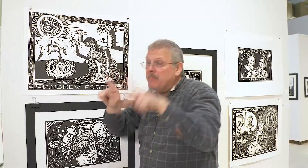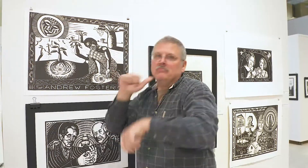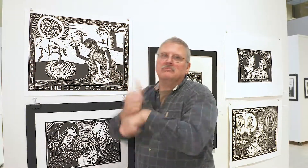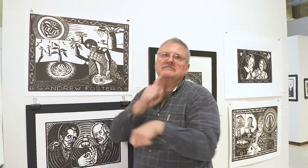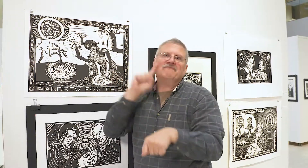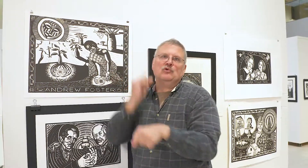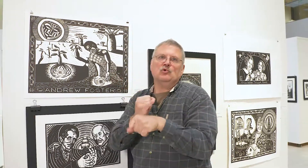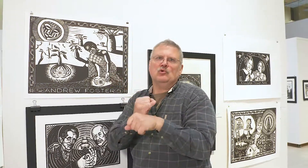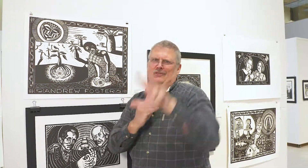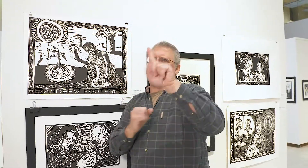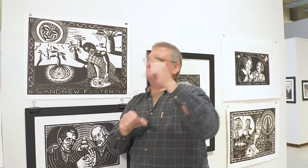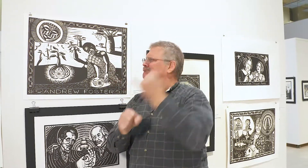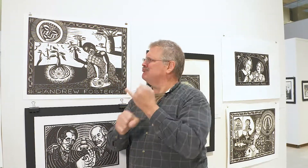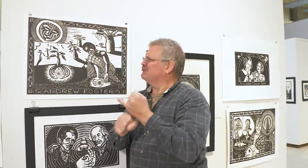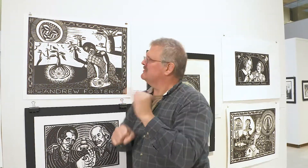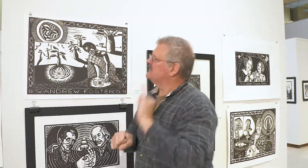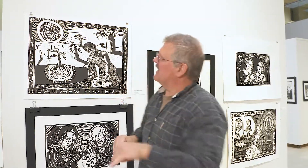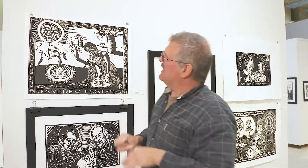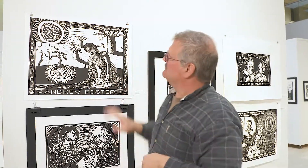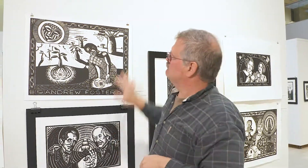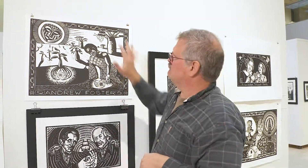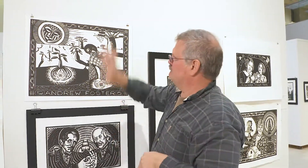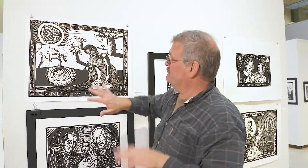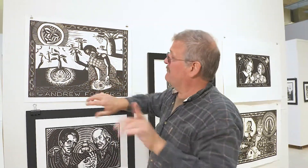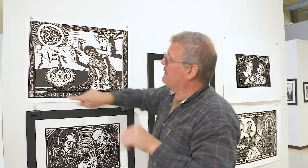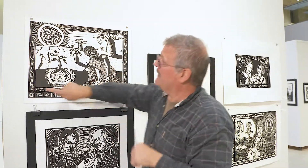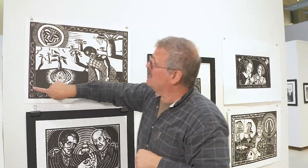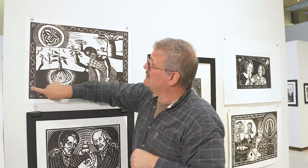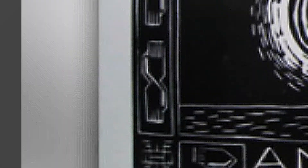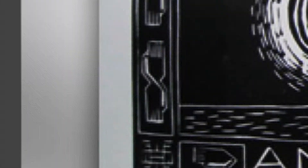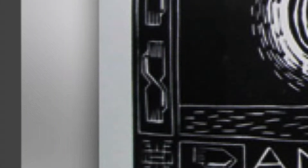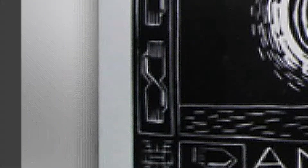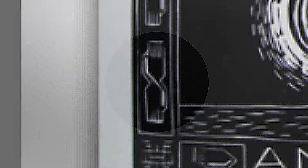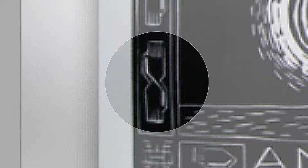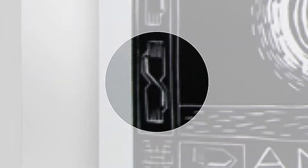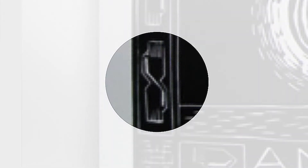Remember, in Africa there is no Internet, no phone calls, and still Andrew managed to convince the government